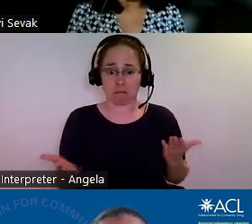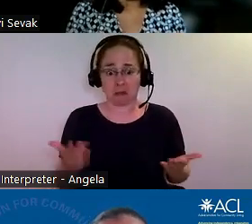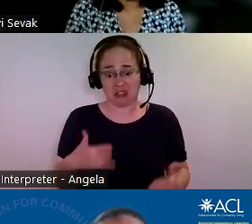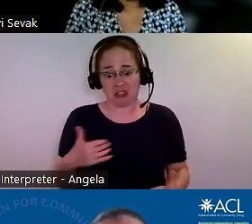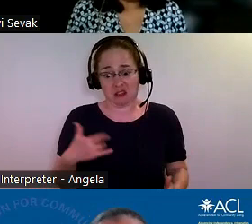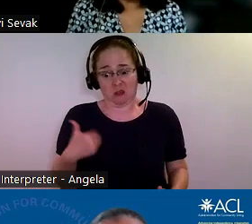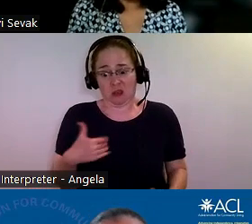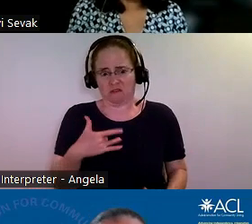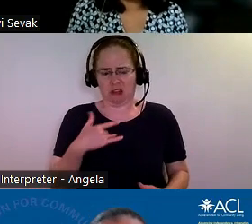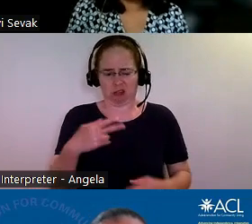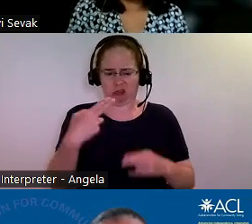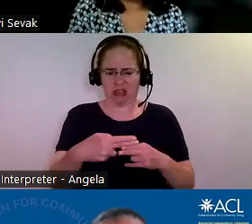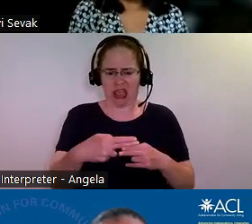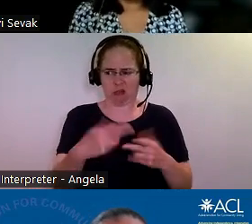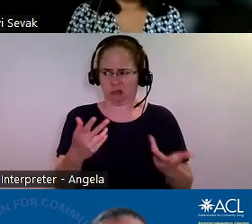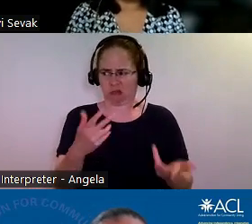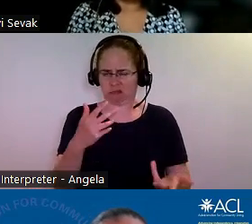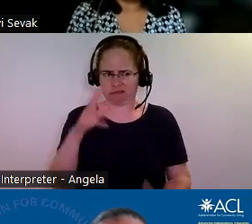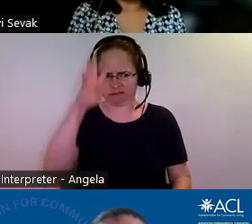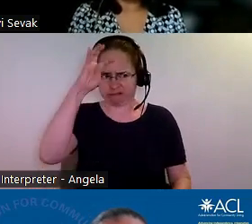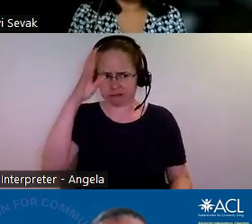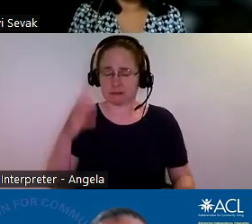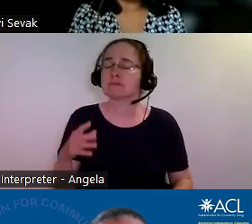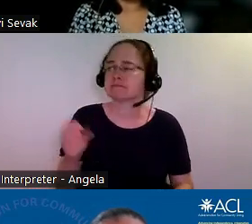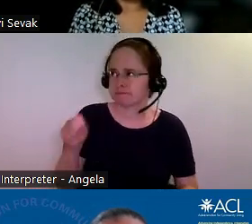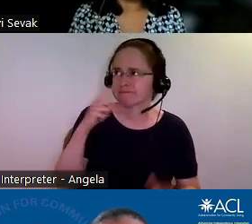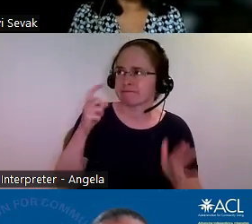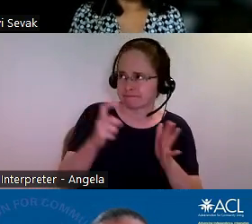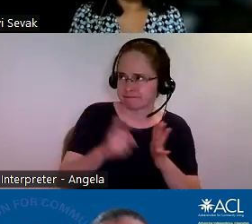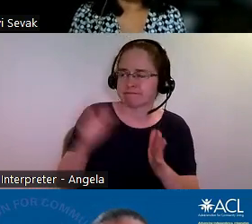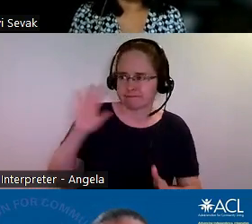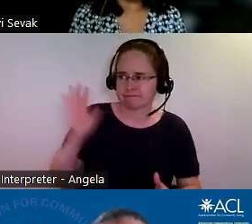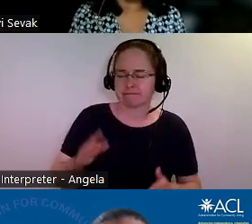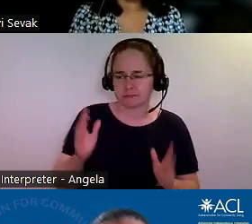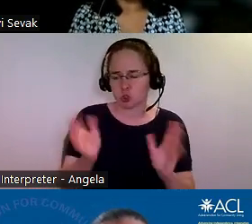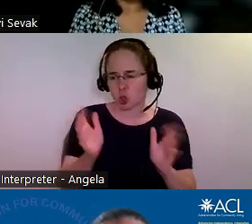(Purvi Sevak) Yeah, I mean, we came across this actually early on in talking to groups from